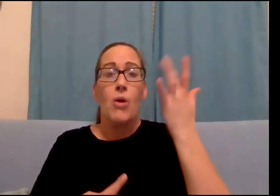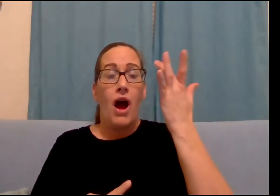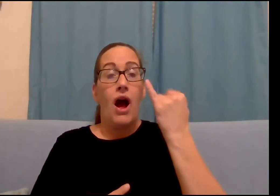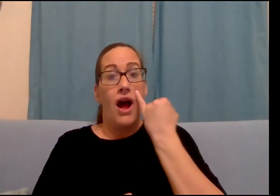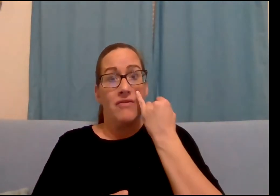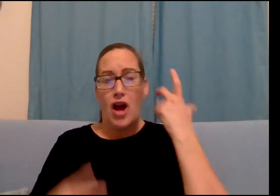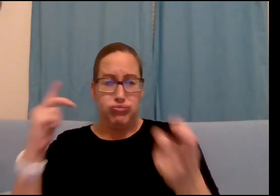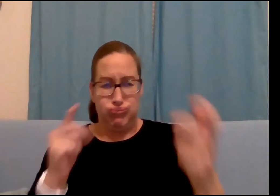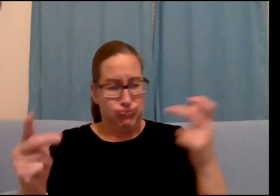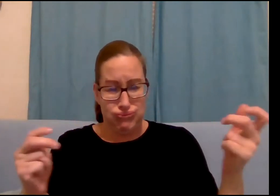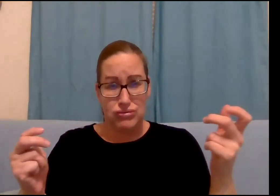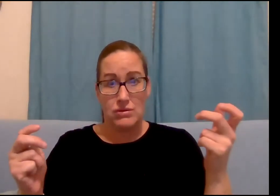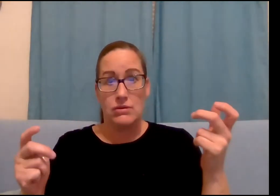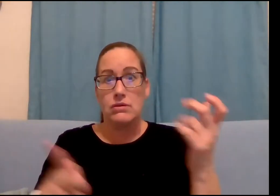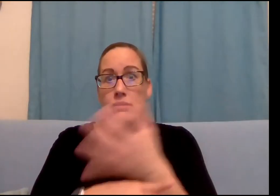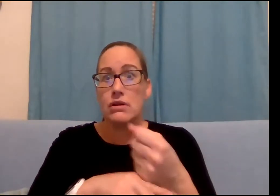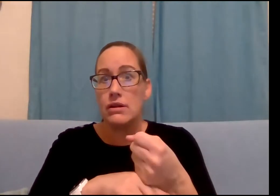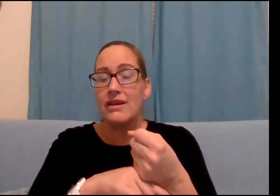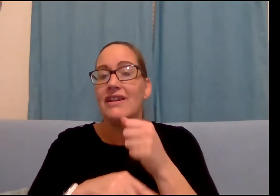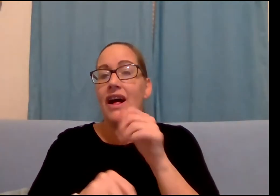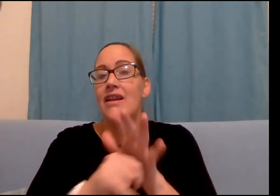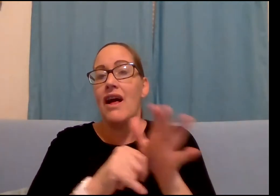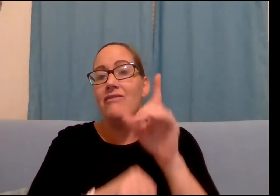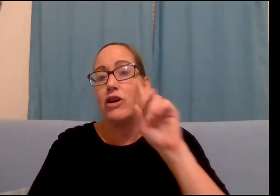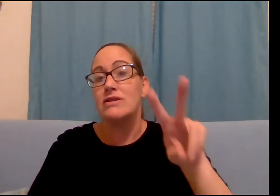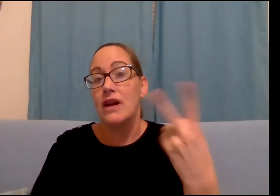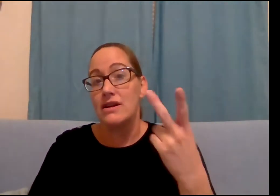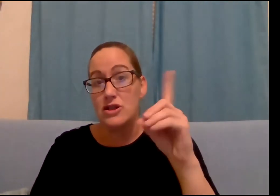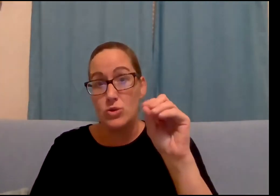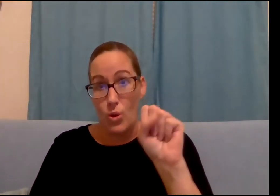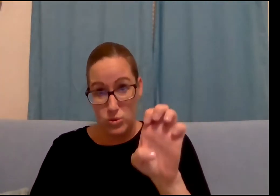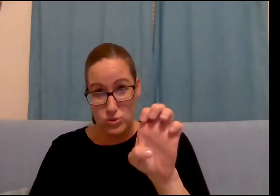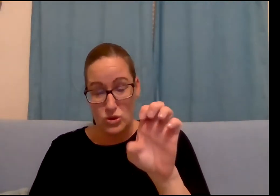They are doing that because if the vaccine is distributed out of control, the vaccine may run out and would not have enough for second dose.